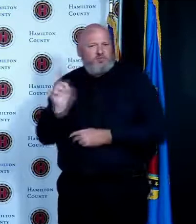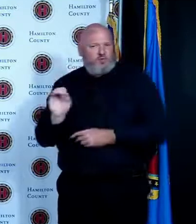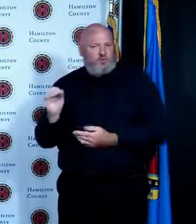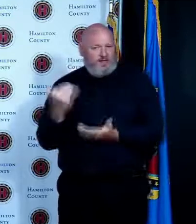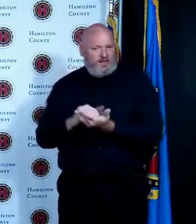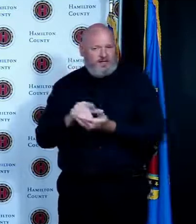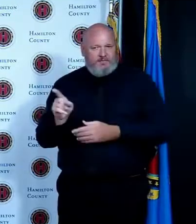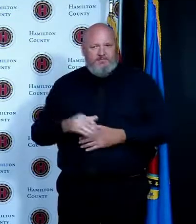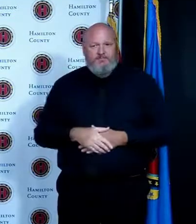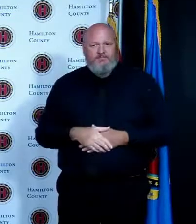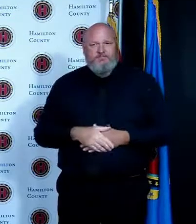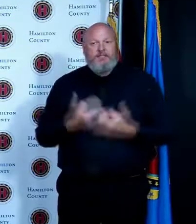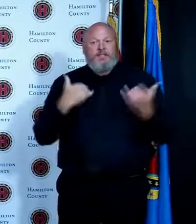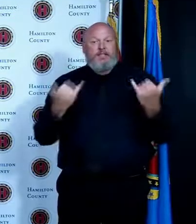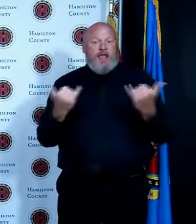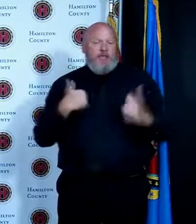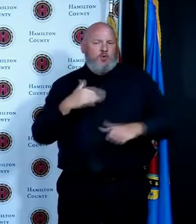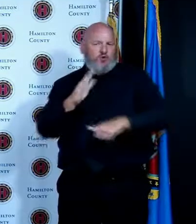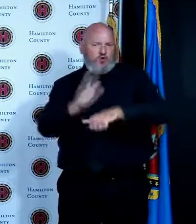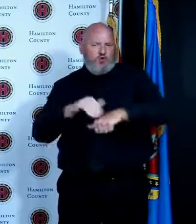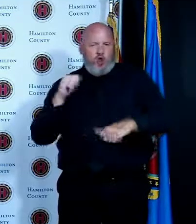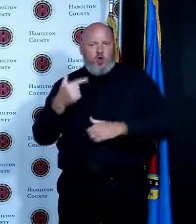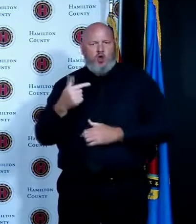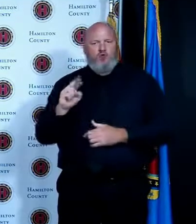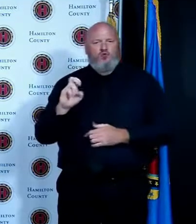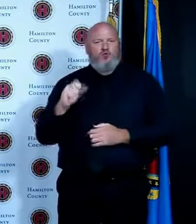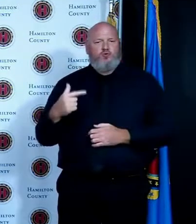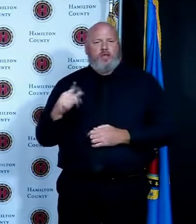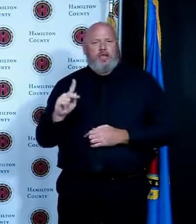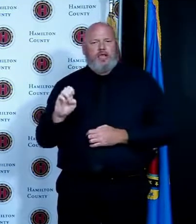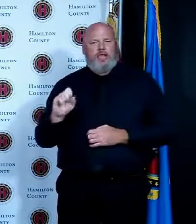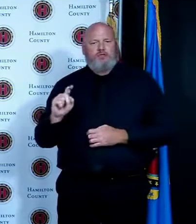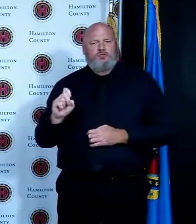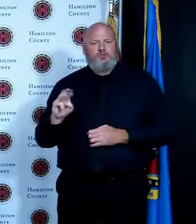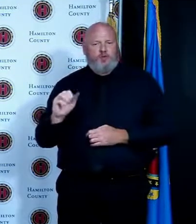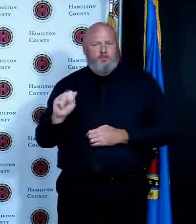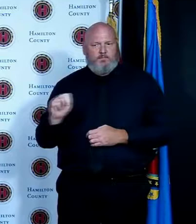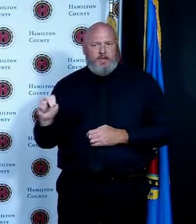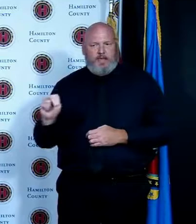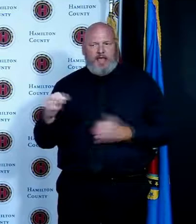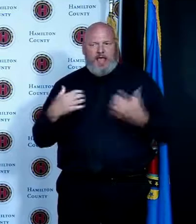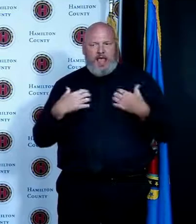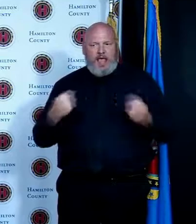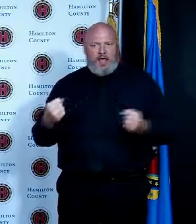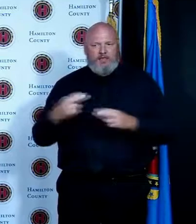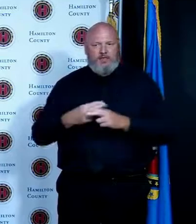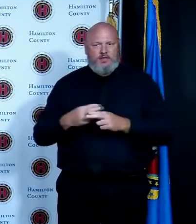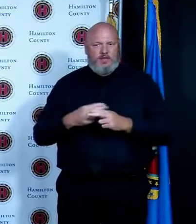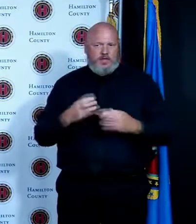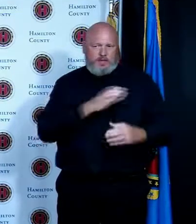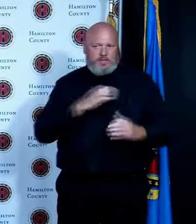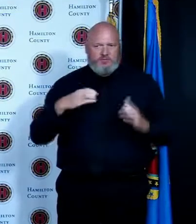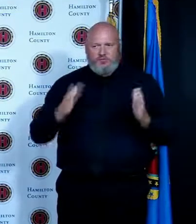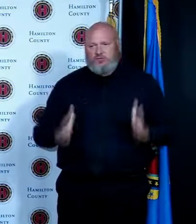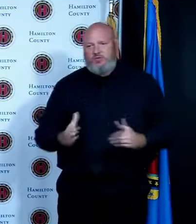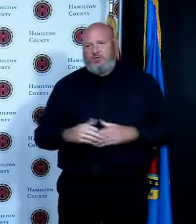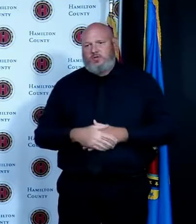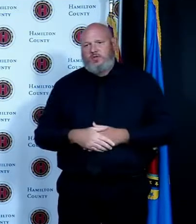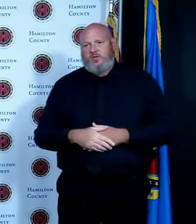Greg's slides and they're they're really informative and really I've had the privilege of working with Greg over the last couple months as we work